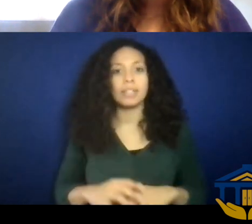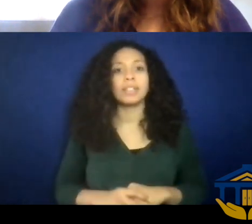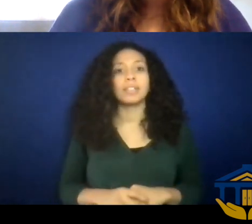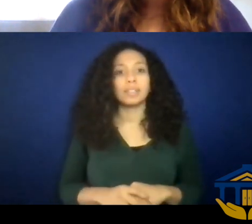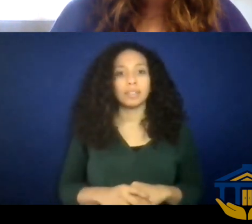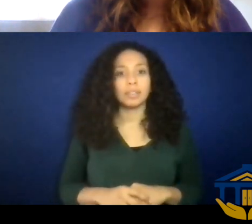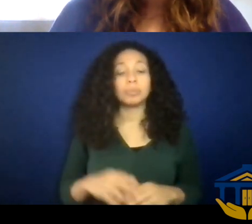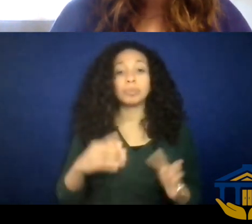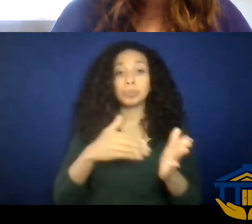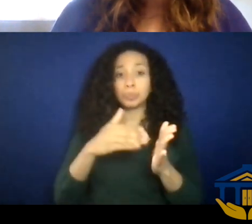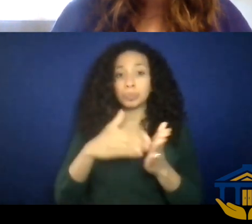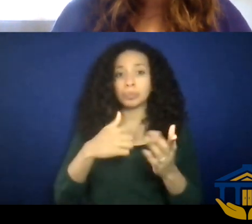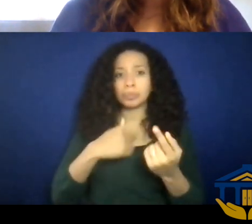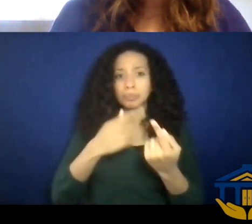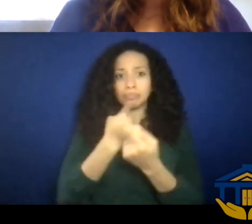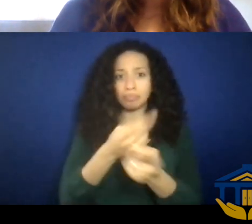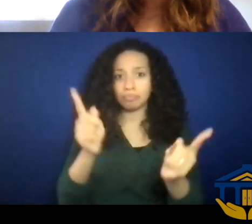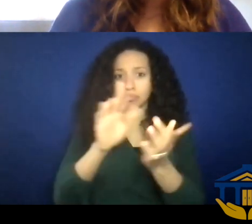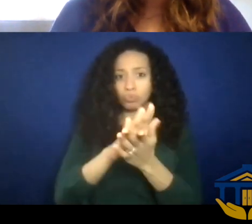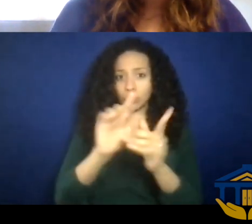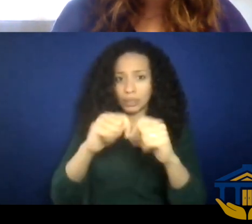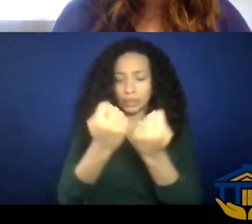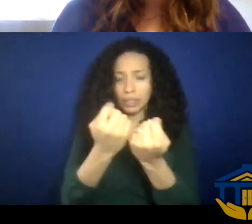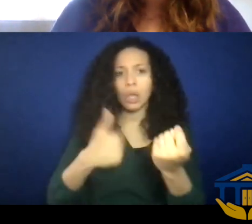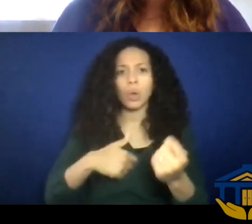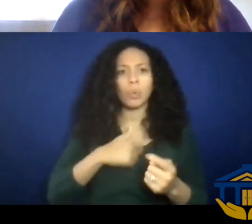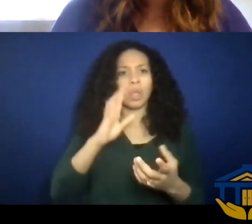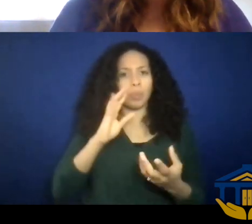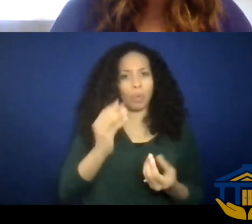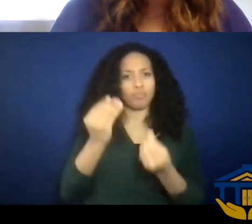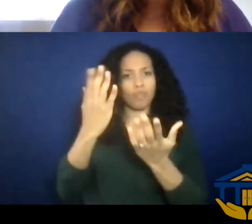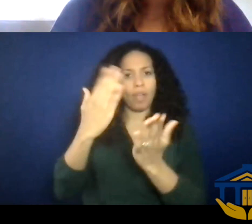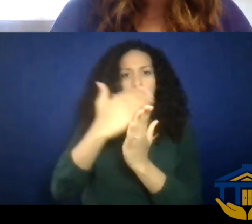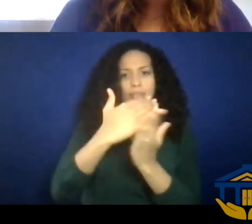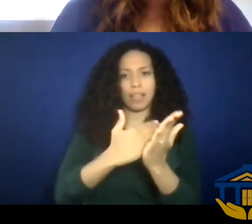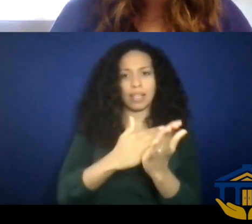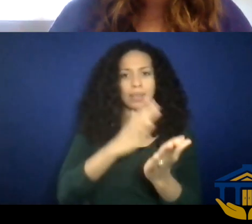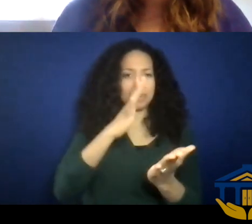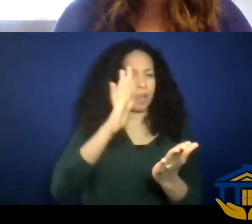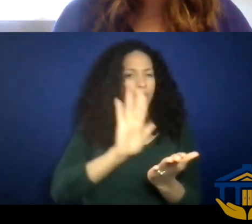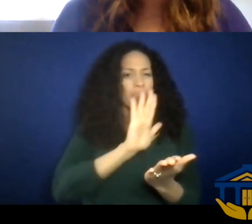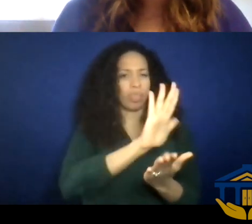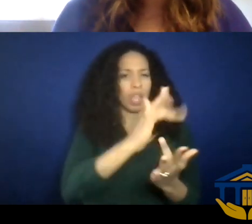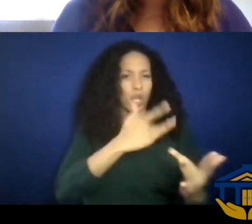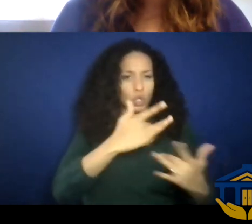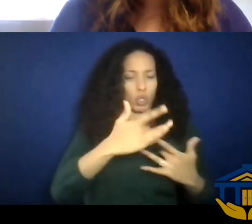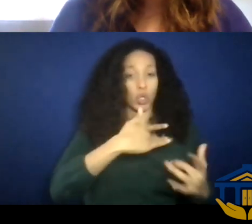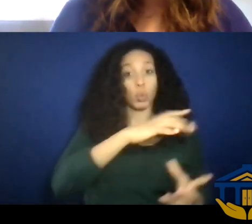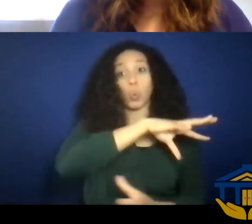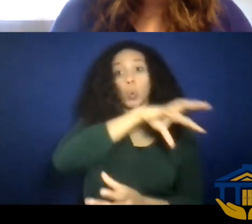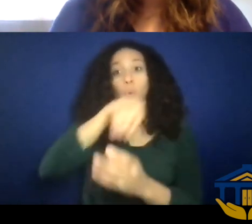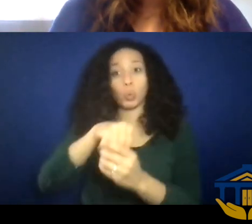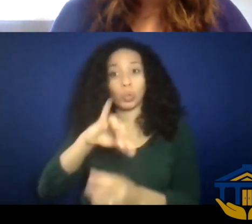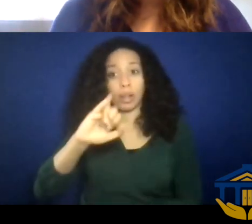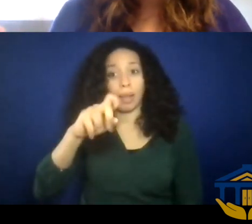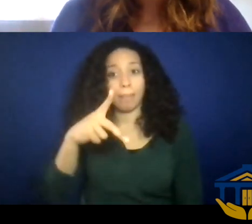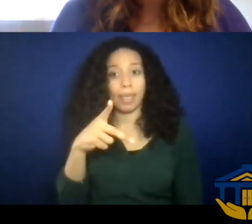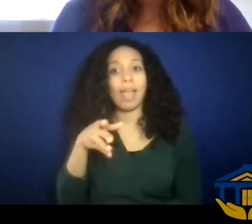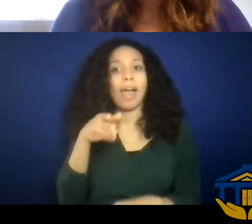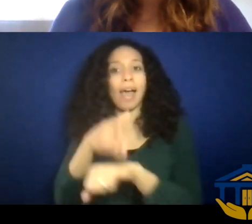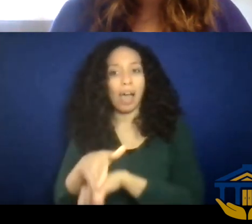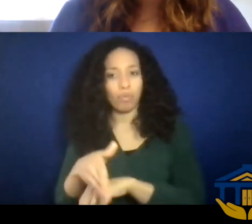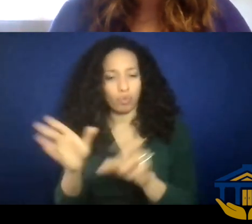list of parental concerns to be included into the IEP meeting for a couple of reasons. One: